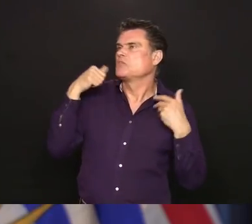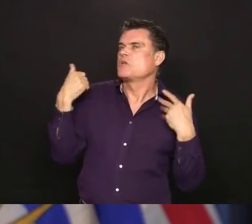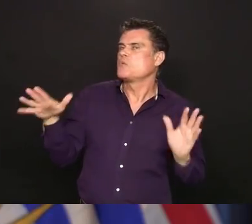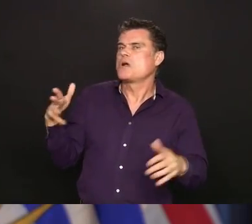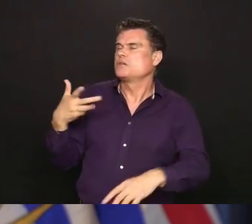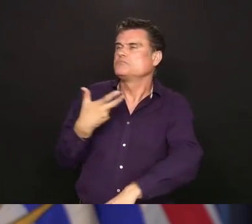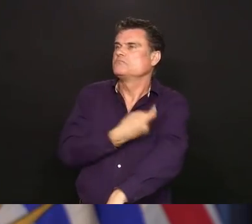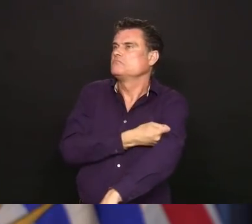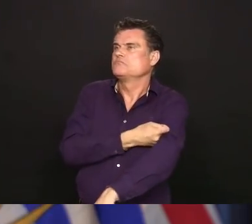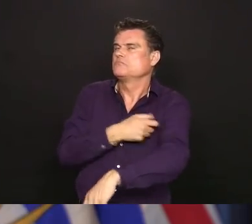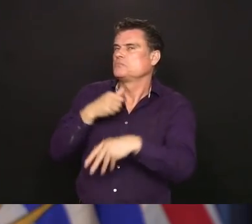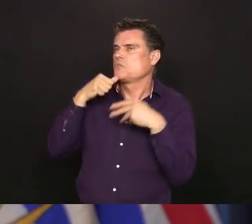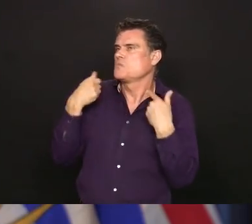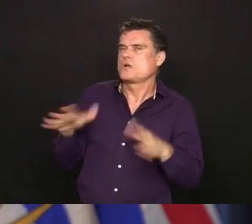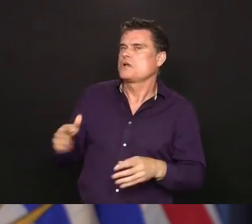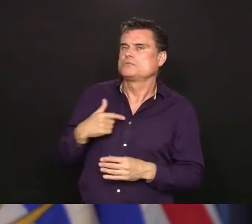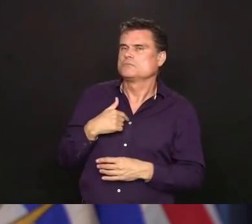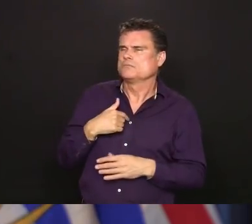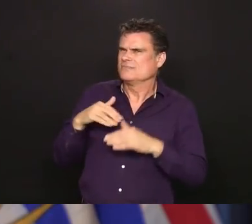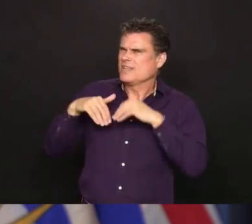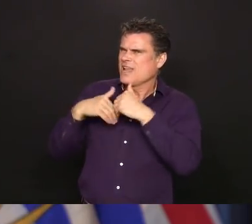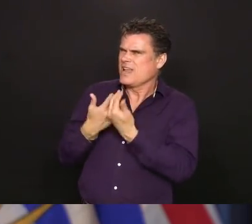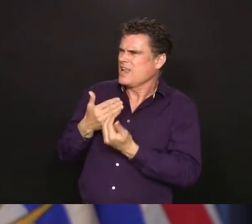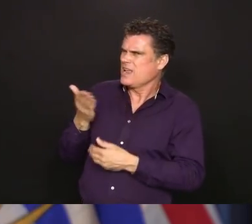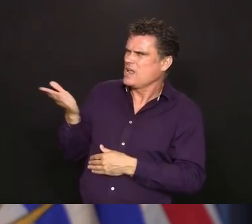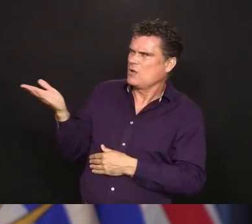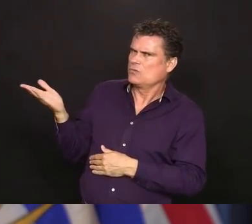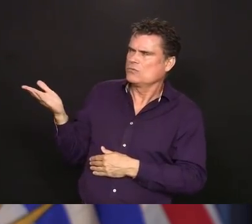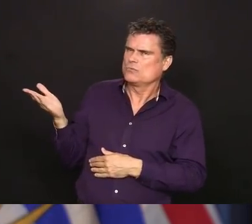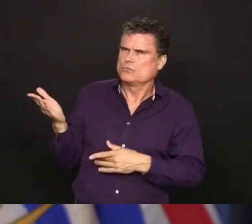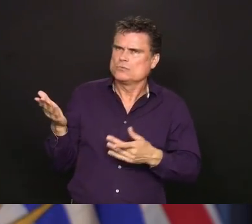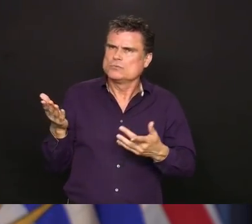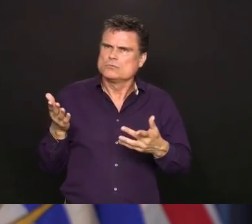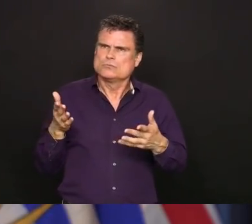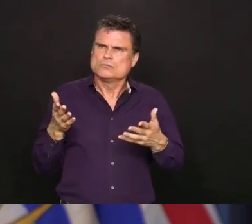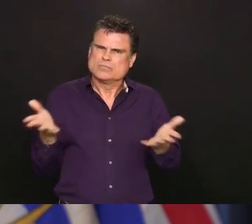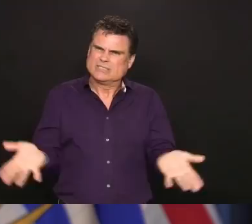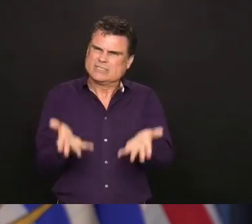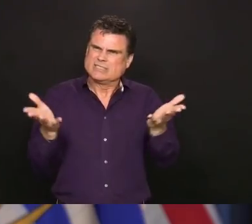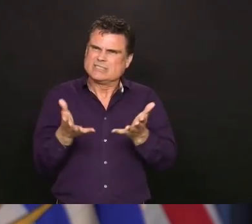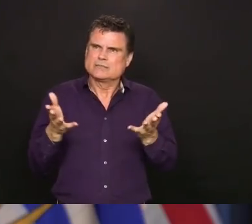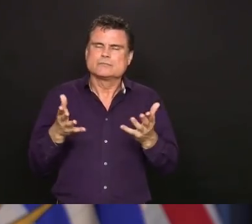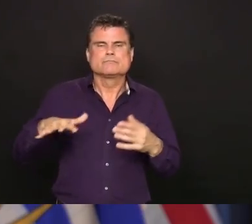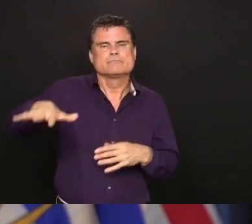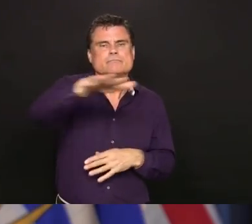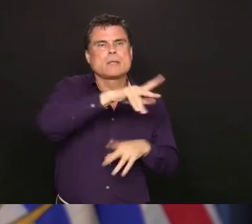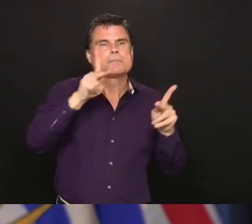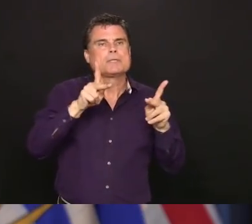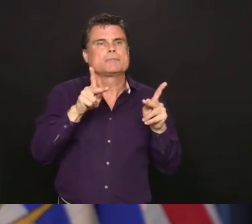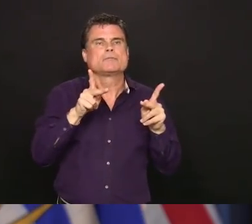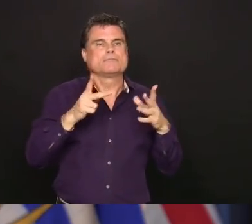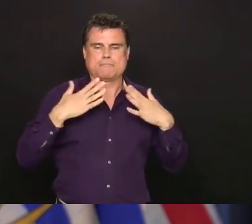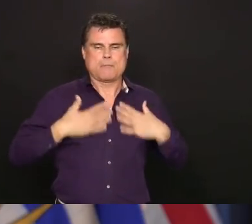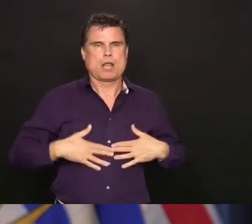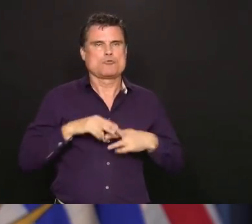idea how long it might take to deploy a vaccine once one is developed? Really good questions.